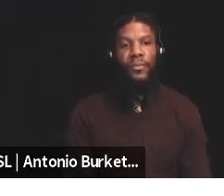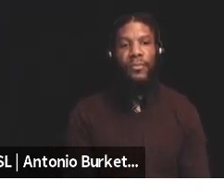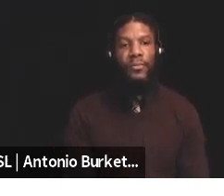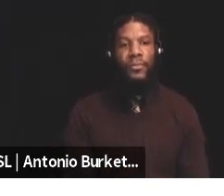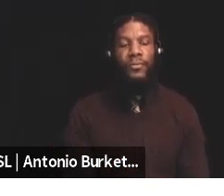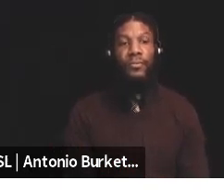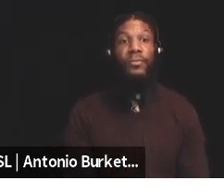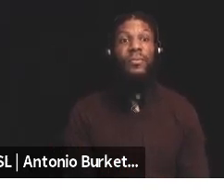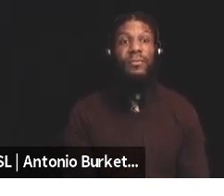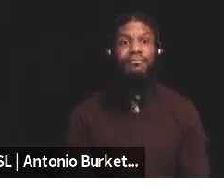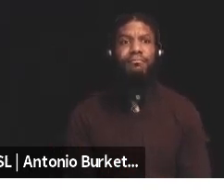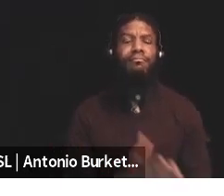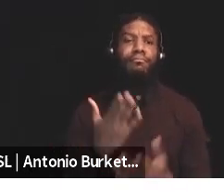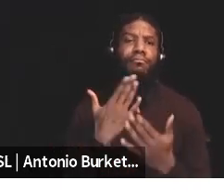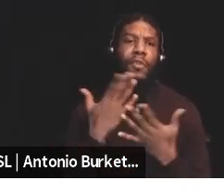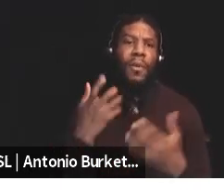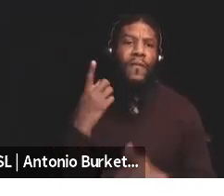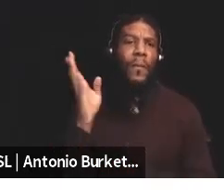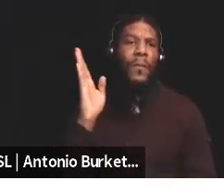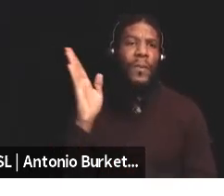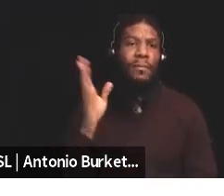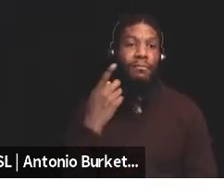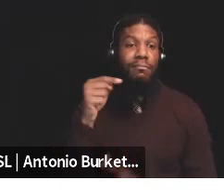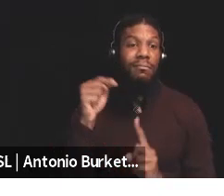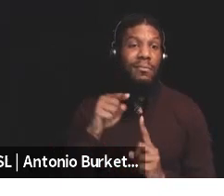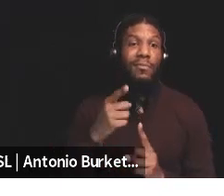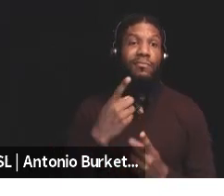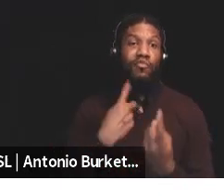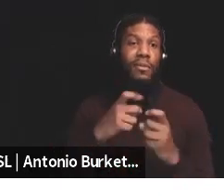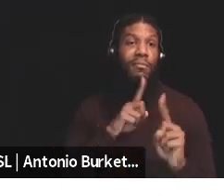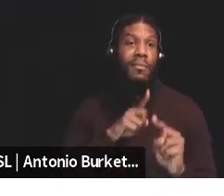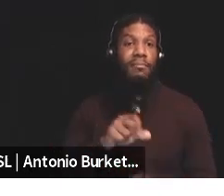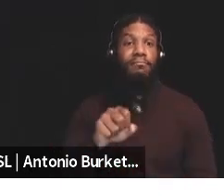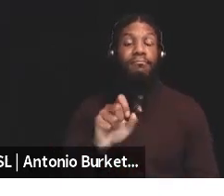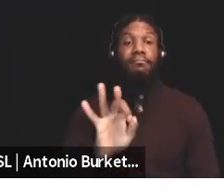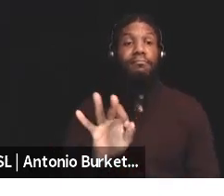Thanks so much, everyone, for the presentation. In terms of Q&A: yes, if anyone has a question,